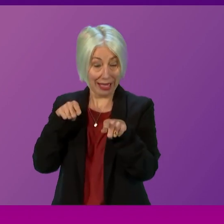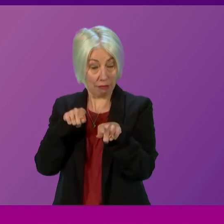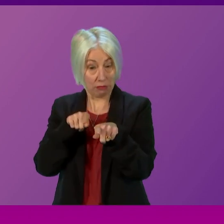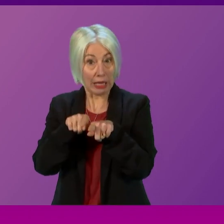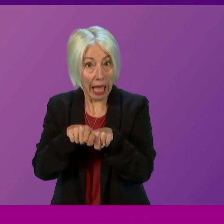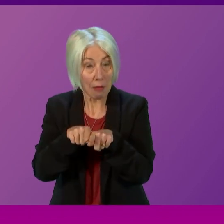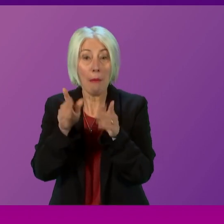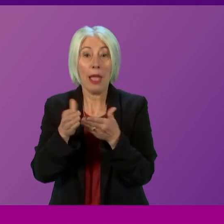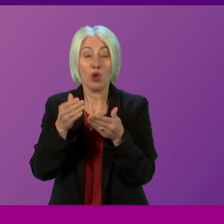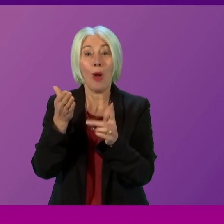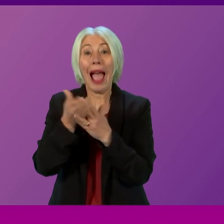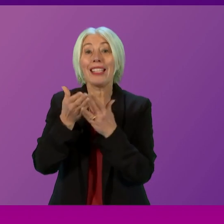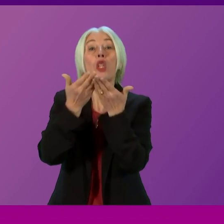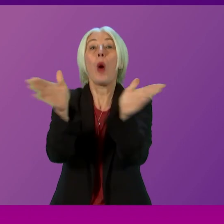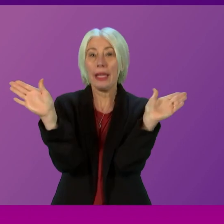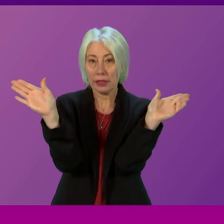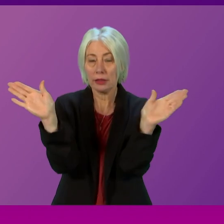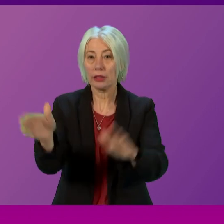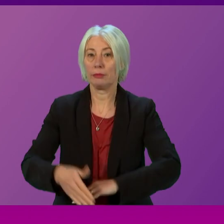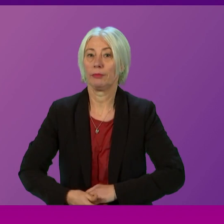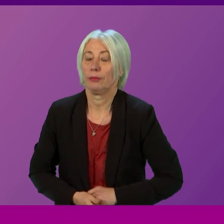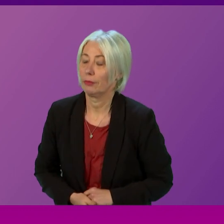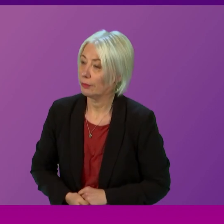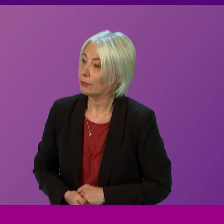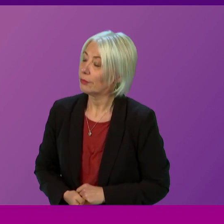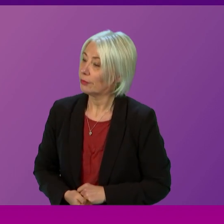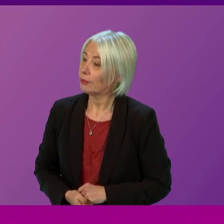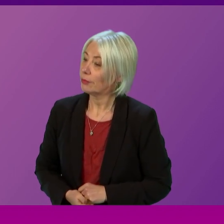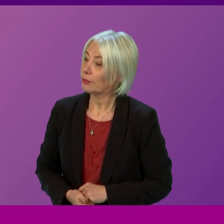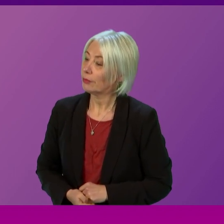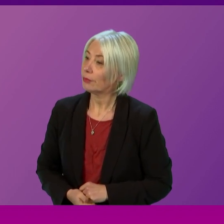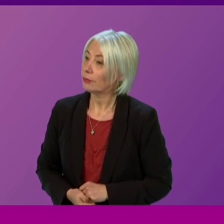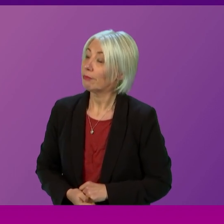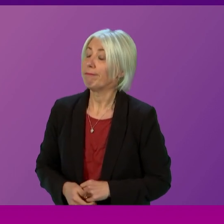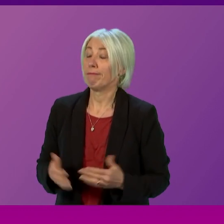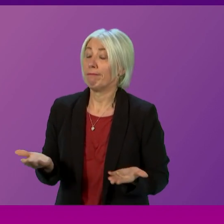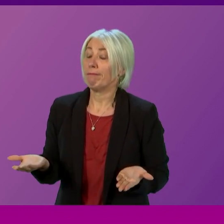It is telling that when I ask